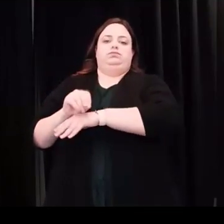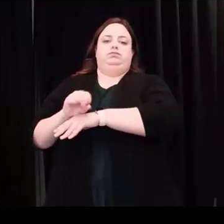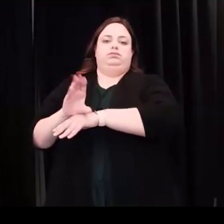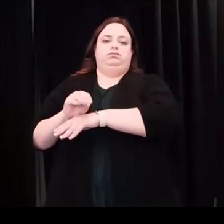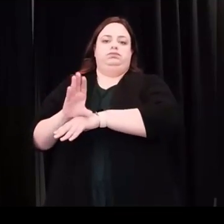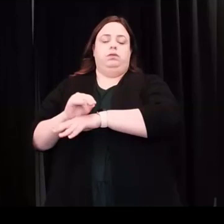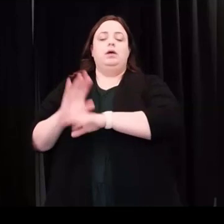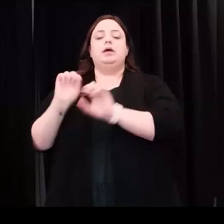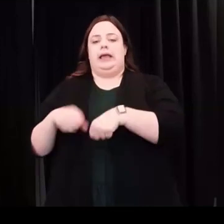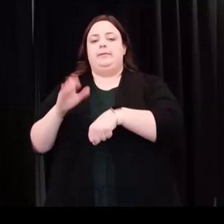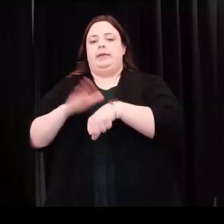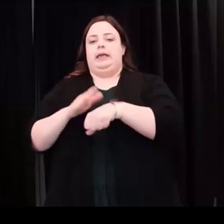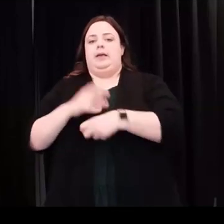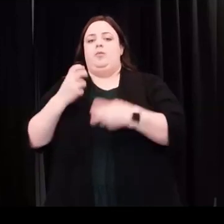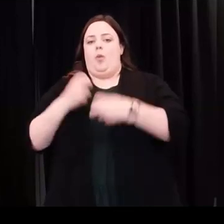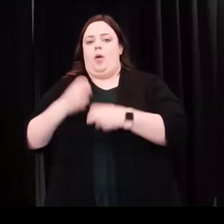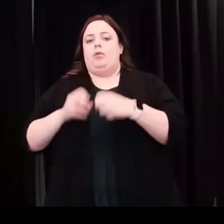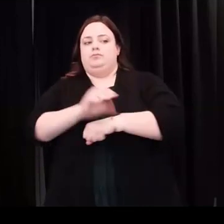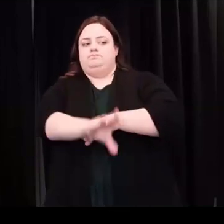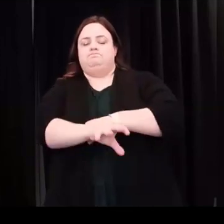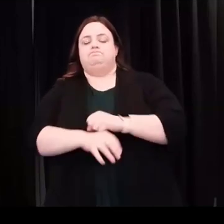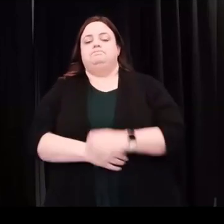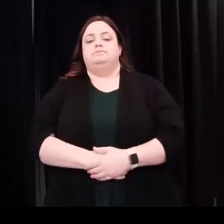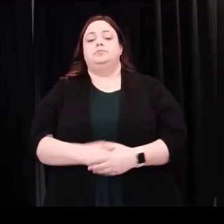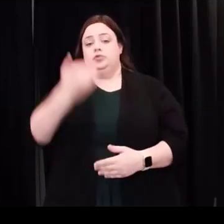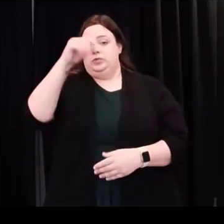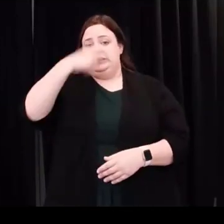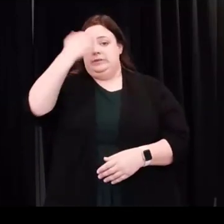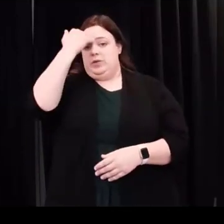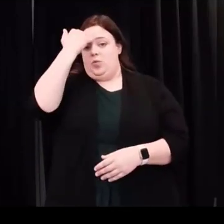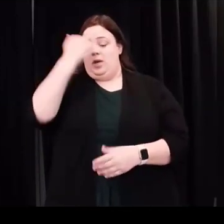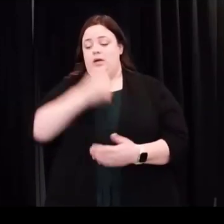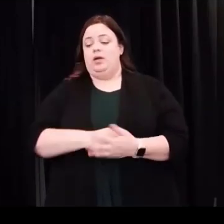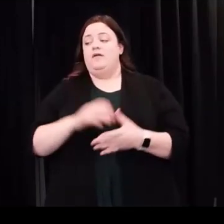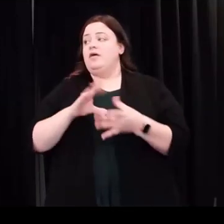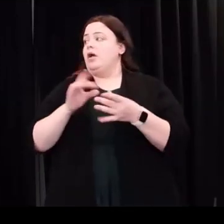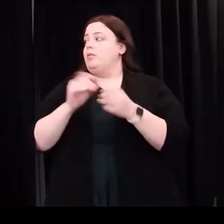,so that's something that you need to be aware of. And we have a comment over here at the right.